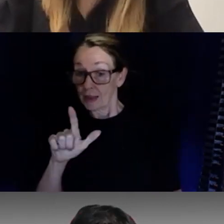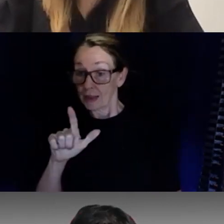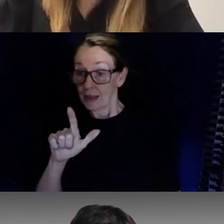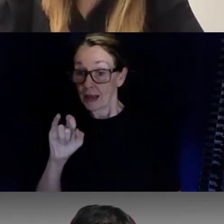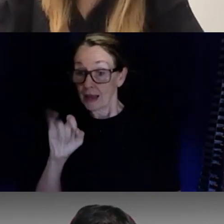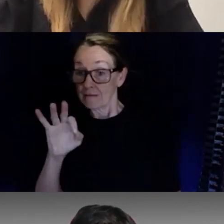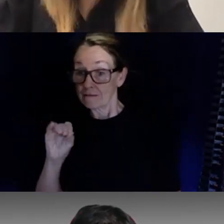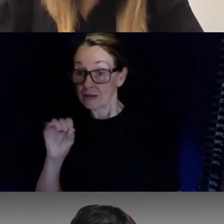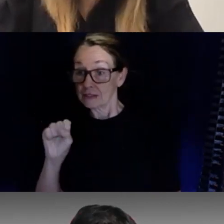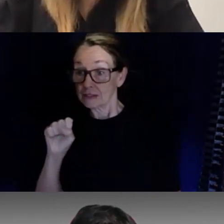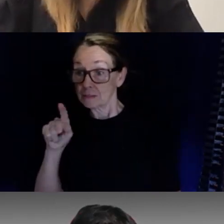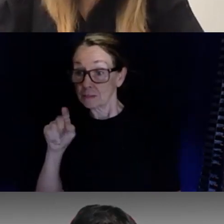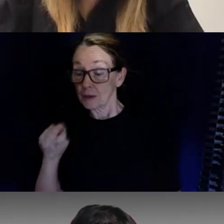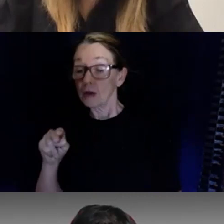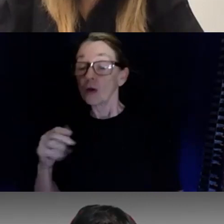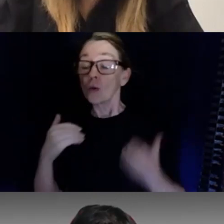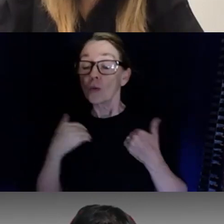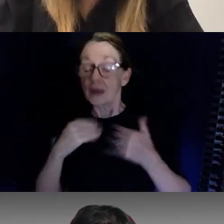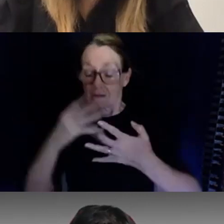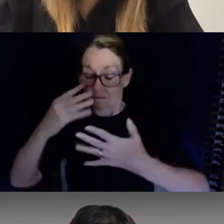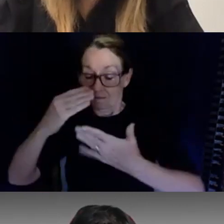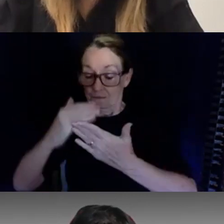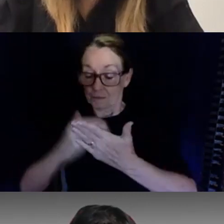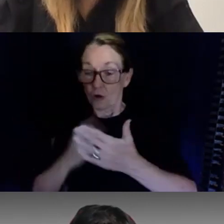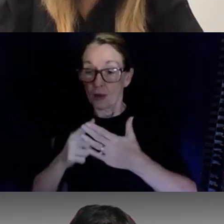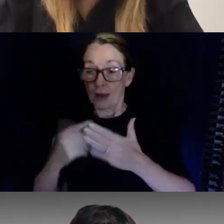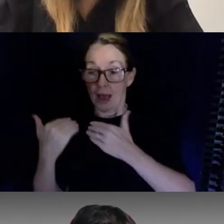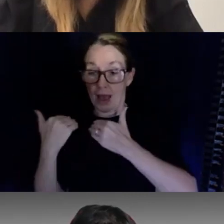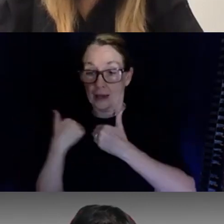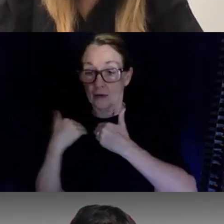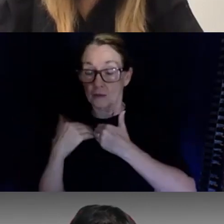THANKS, CARMEN.